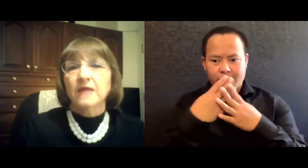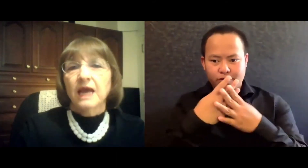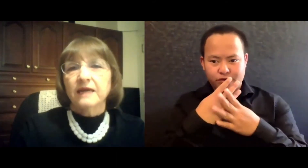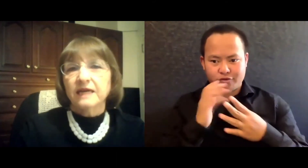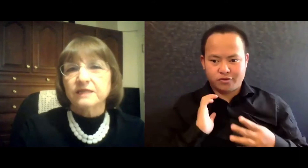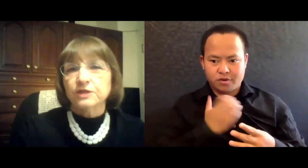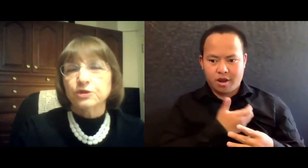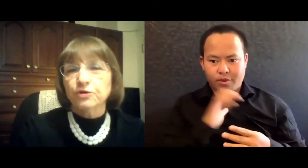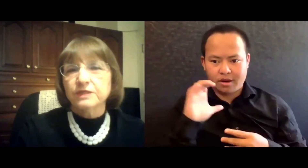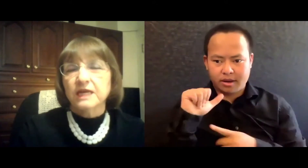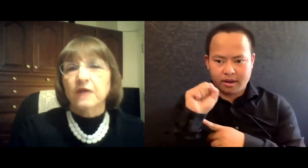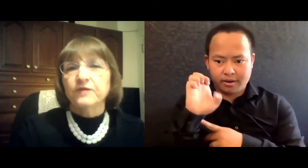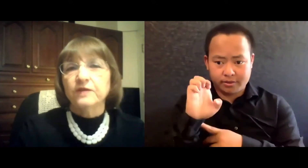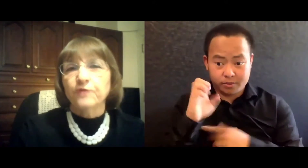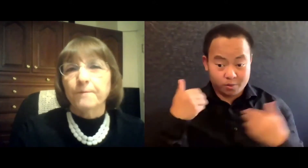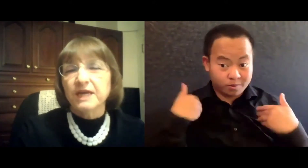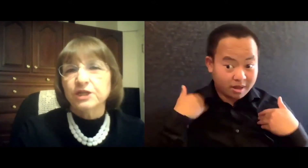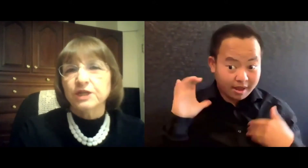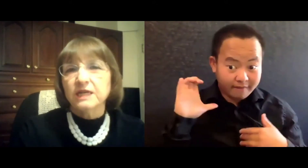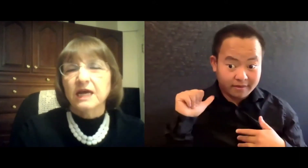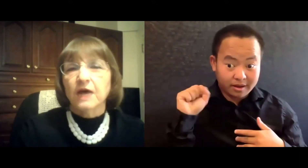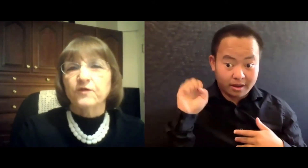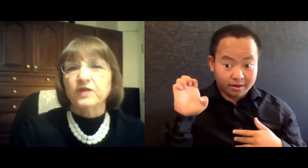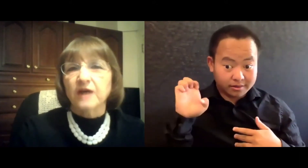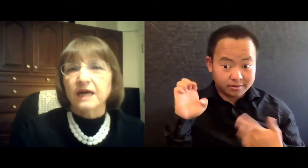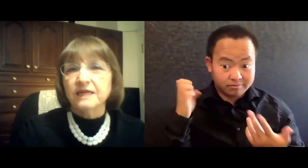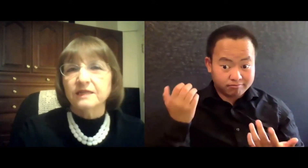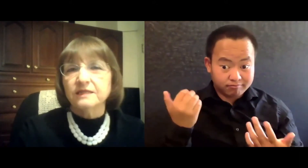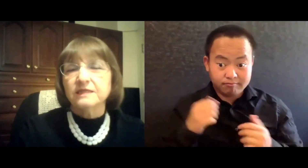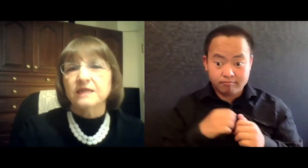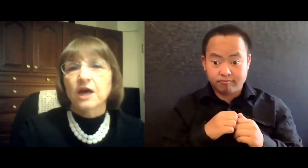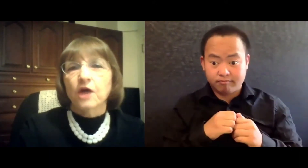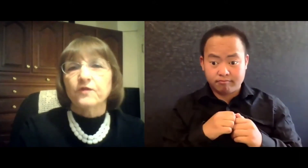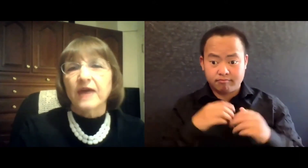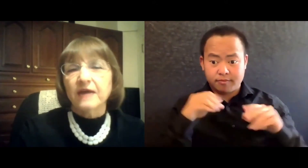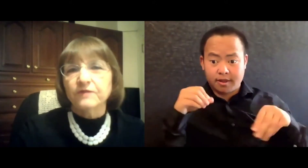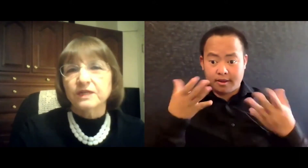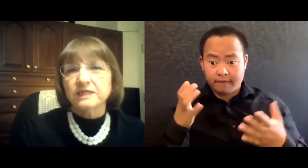and as a source of information, of guidance, of advocacy,